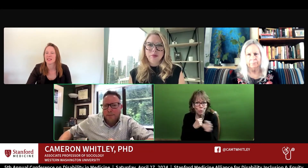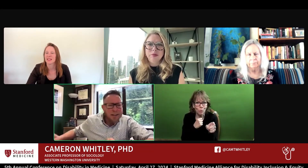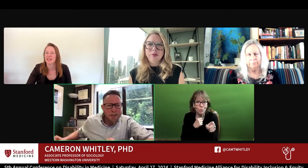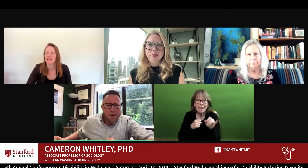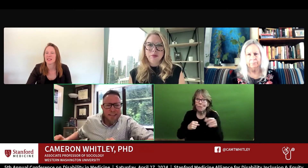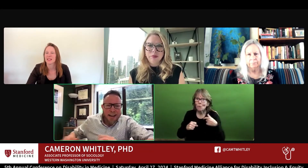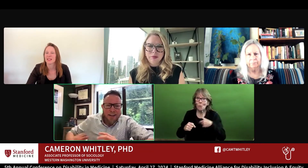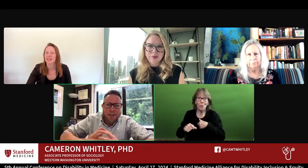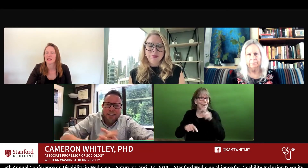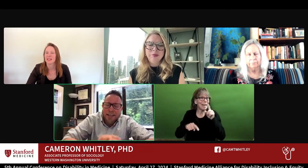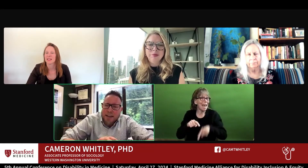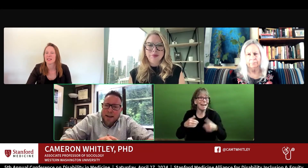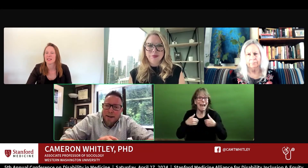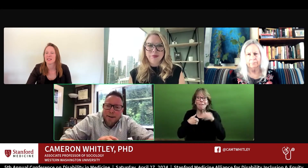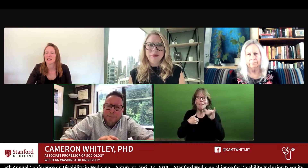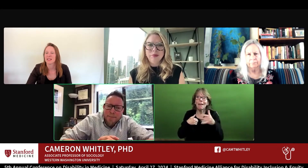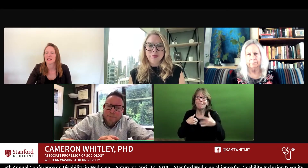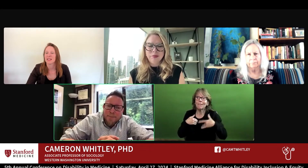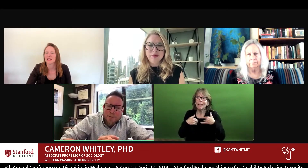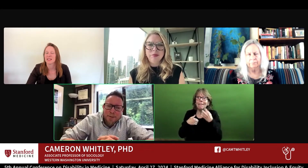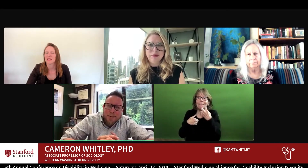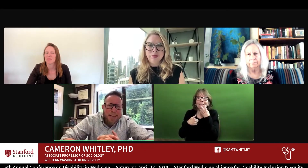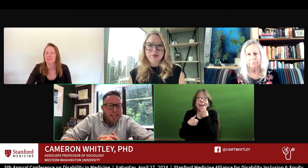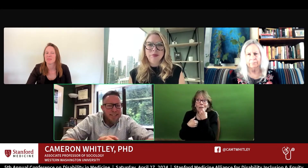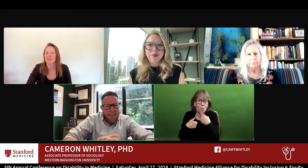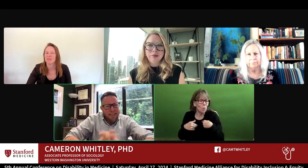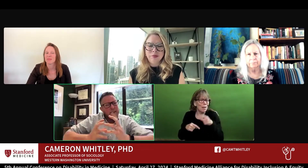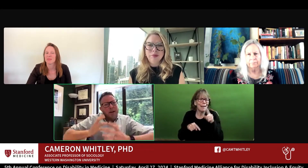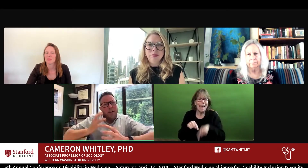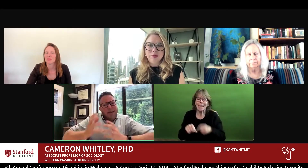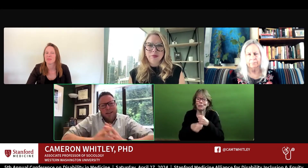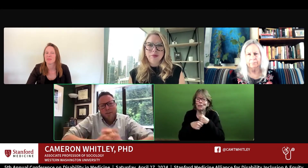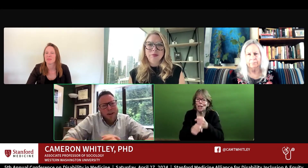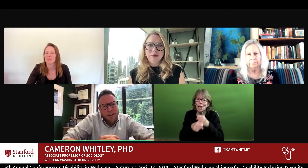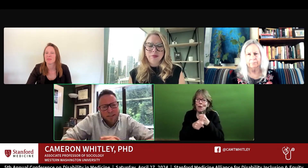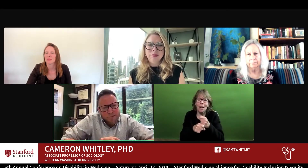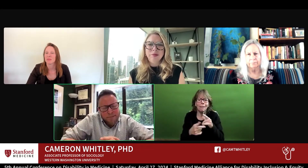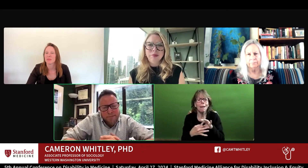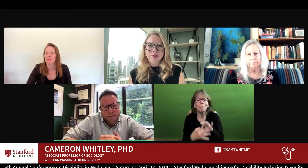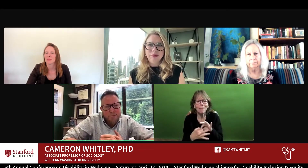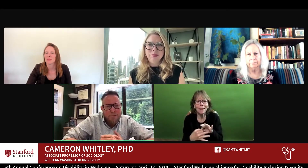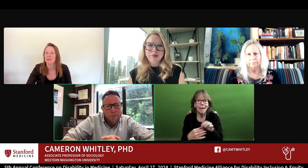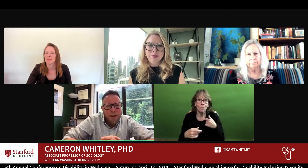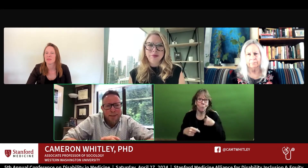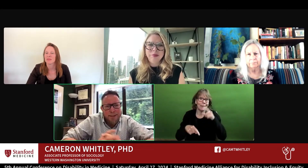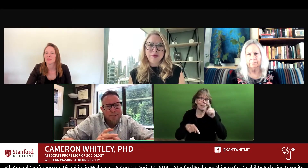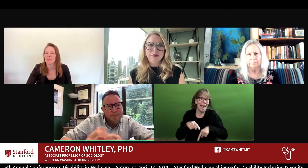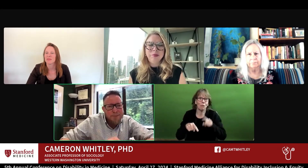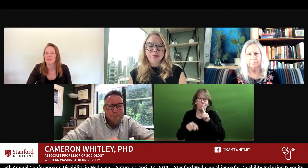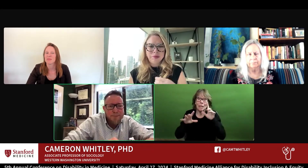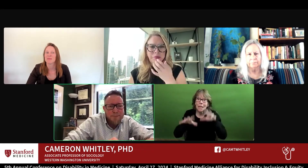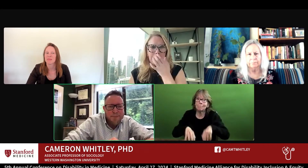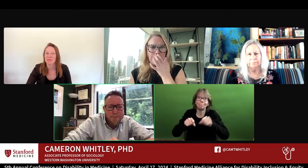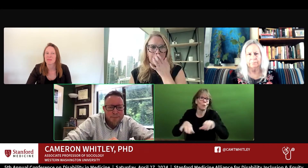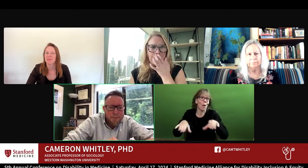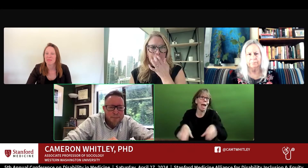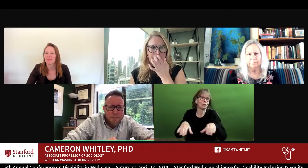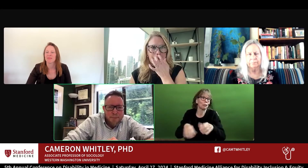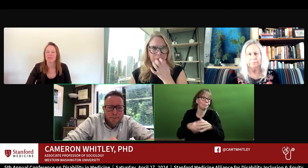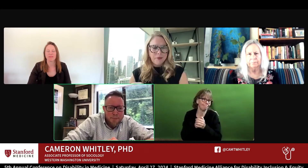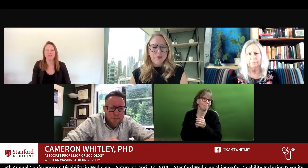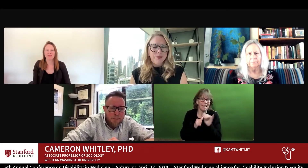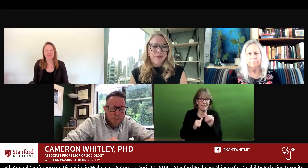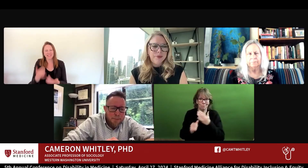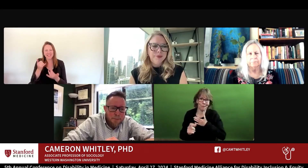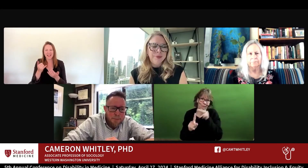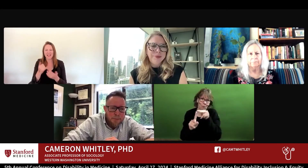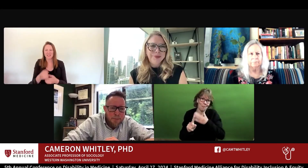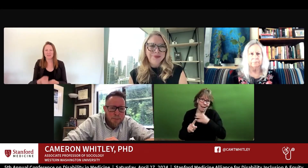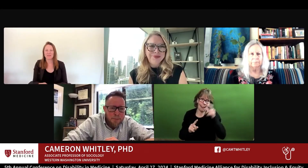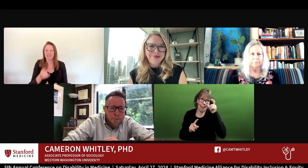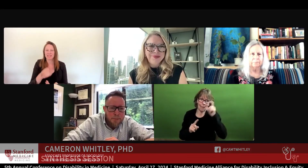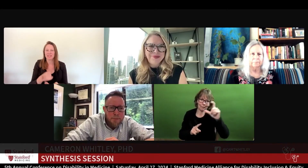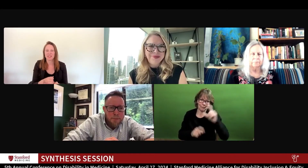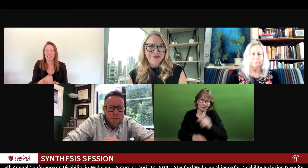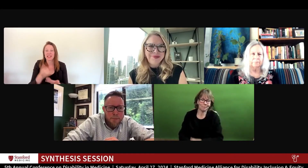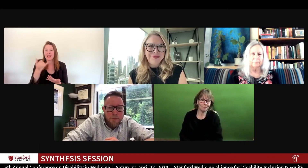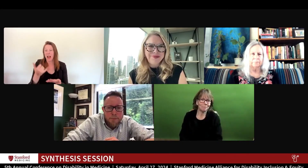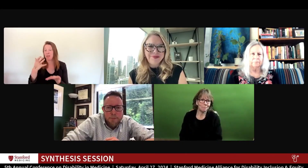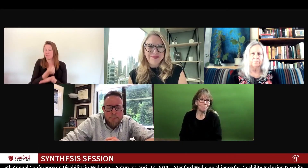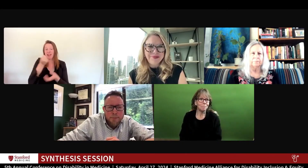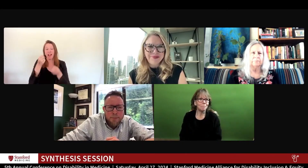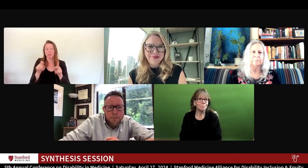we can't generate the action. So that's kinda how I think about it from my lens.